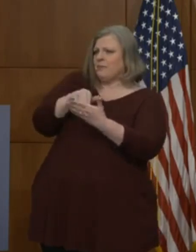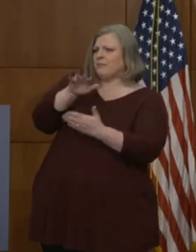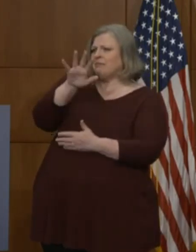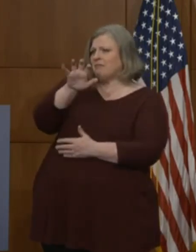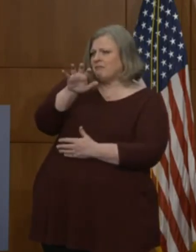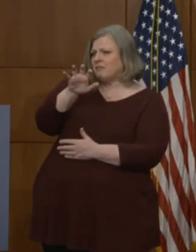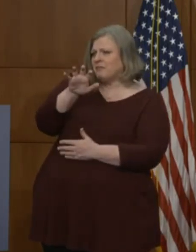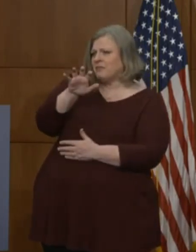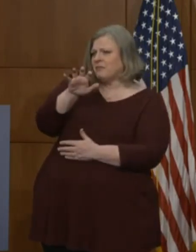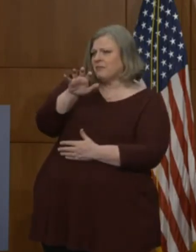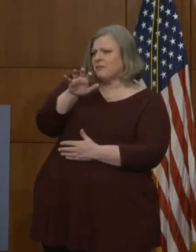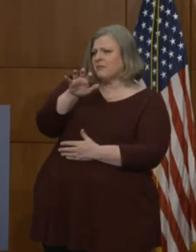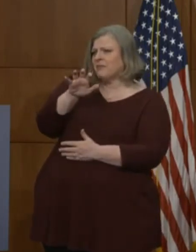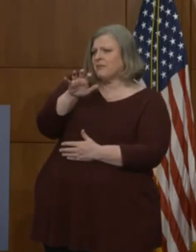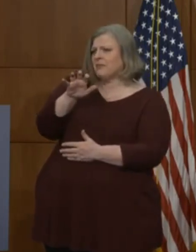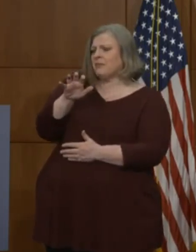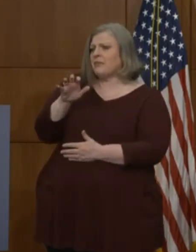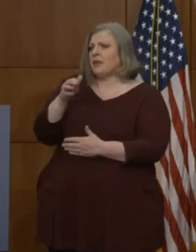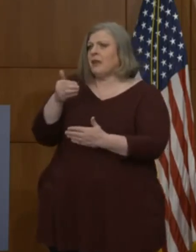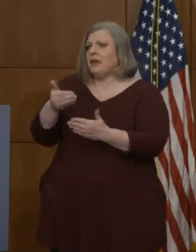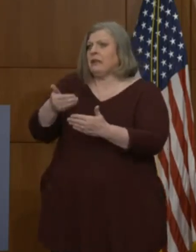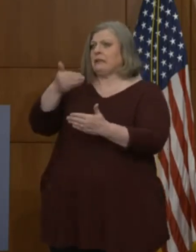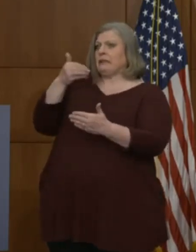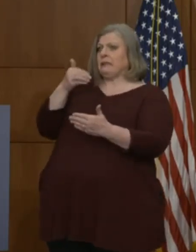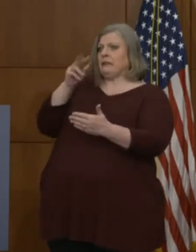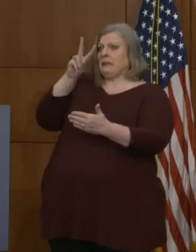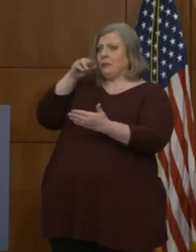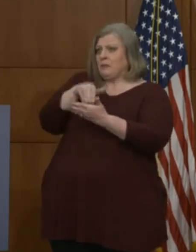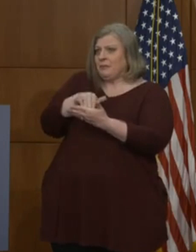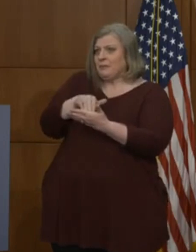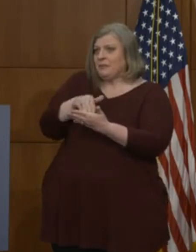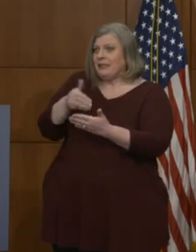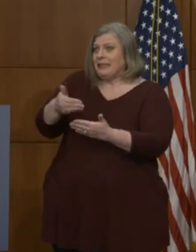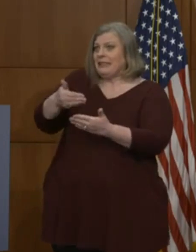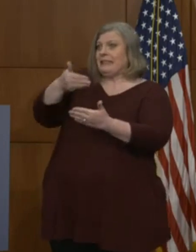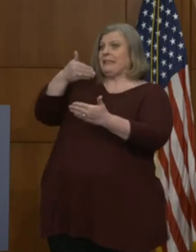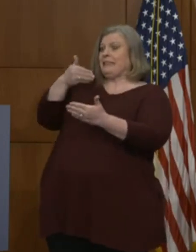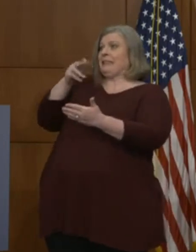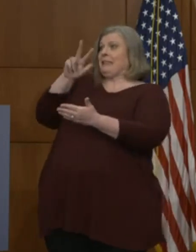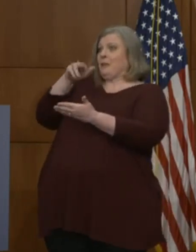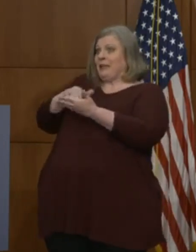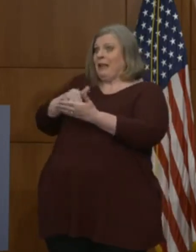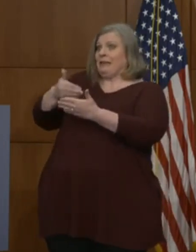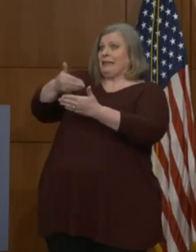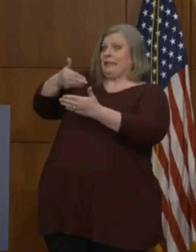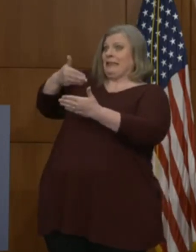INCREMENTAL DAILY THAT IT WAS FIFTEEN HUNDRED FROM YESTERDAY FIFTEEN HUNDRED FROM YESTERDAY TODAY AND PROBABLY TWO THOUSAND TODAY AND PROBABLY TWO THOUSAND THAT THE PREVIOUS DAY WERE THAT THE PREVIOUS DAY WERE THERE SOME DAYS LAST WEEK THEIR